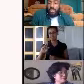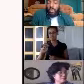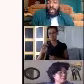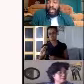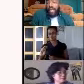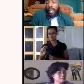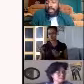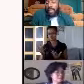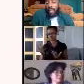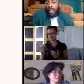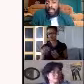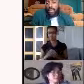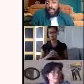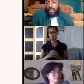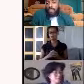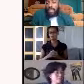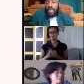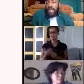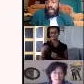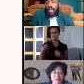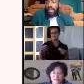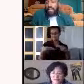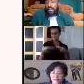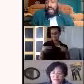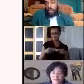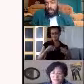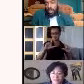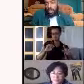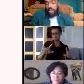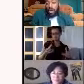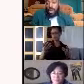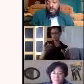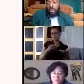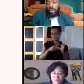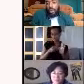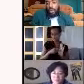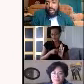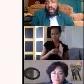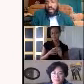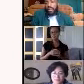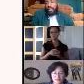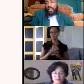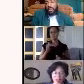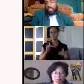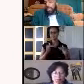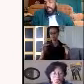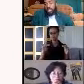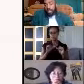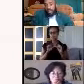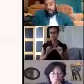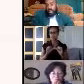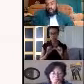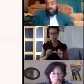what is anti-racism, and it is equity, it's ongoing, it is about consultation of those